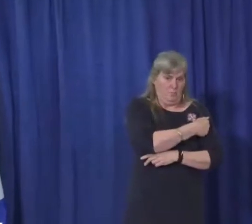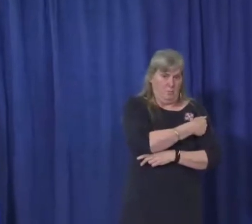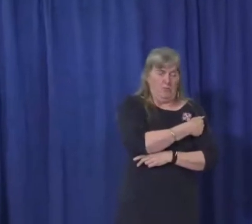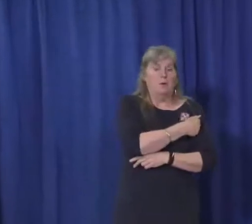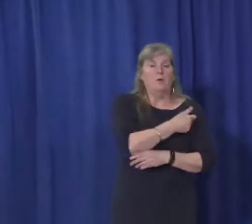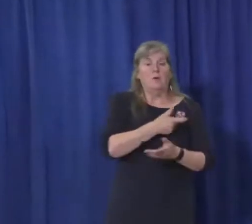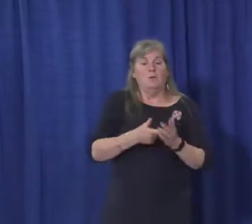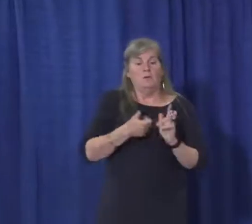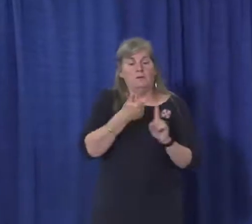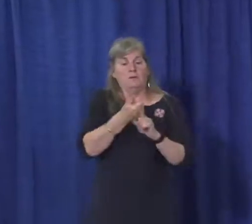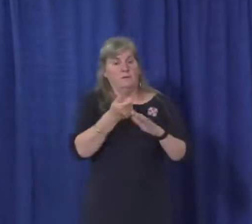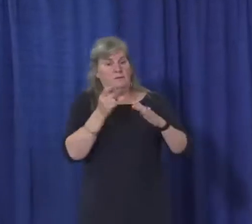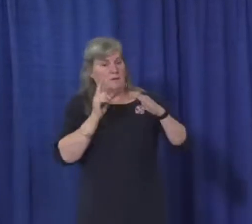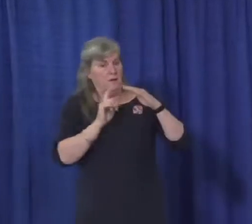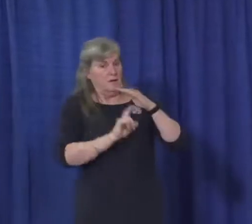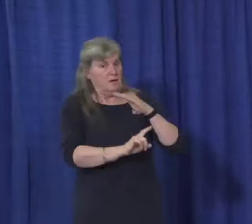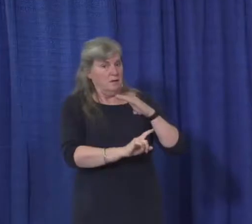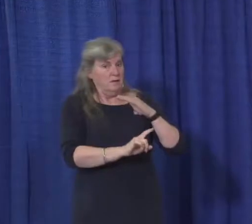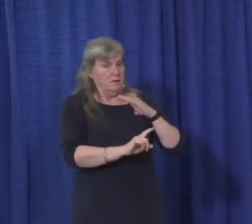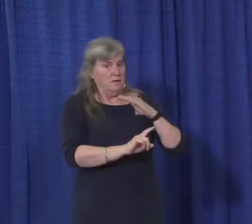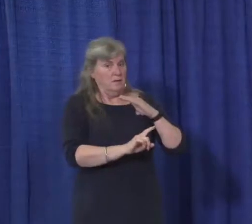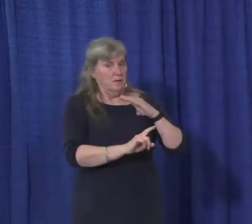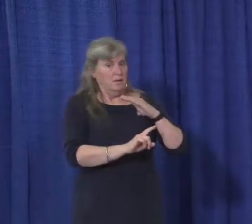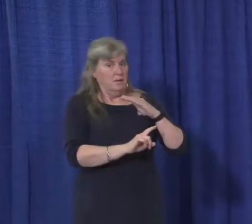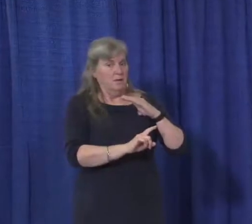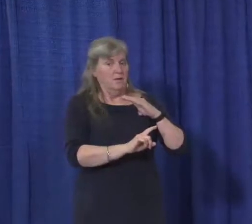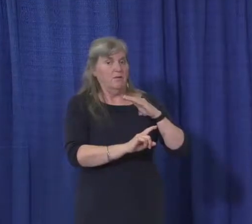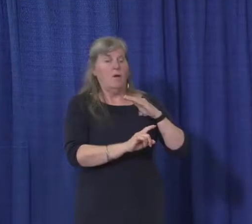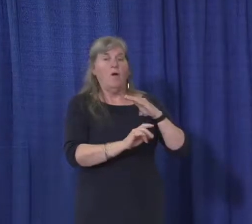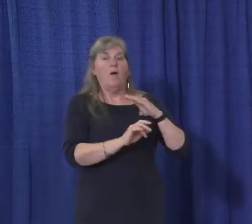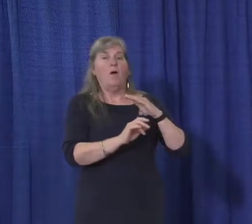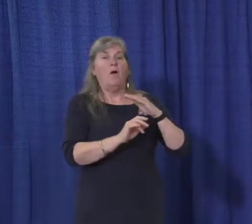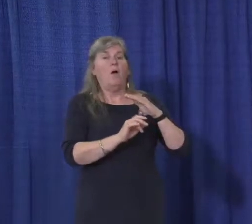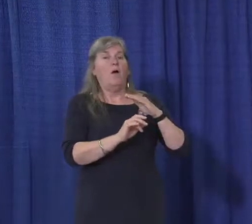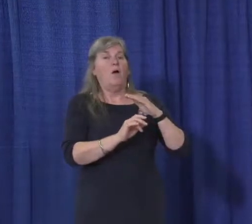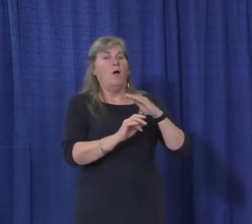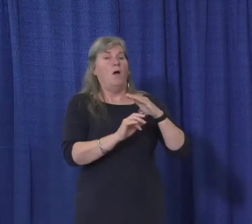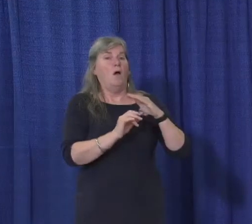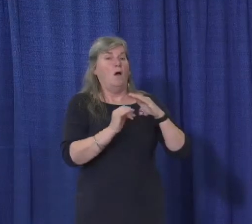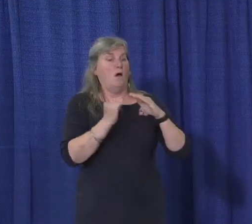to self isolate or need to be of special precautions if their